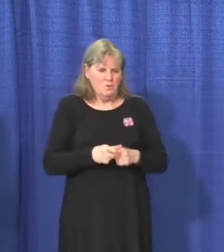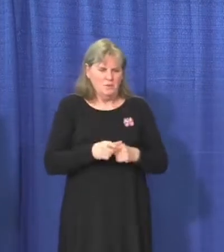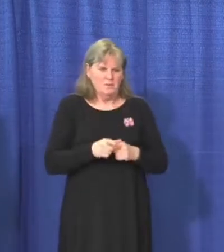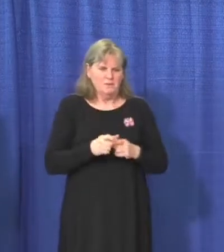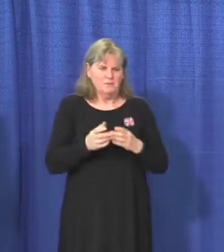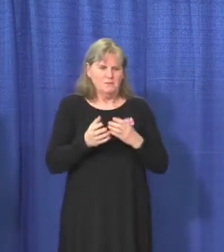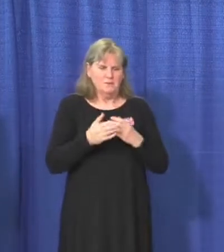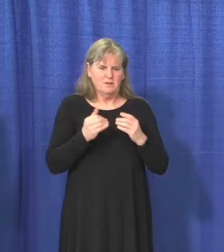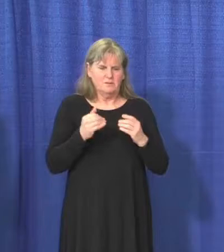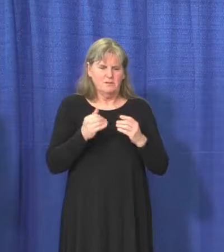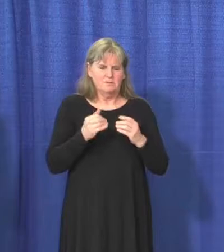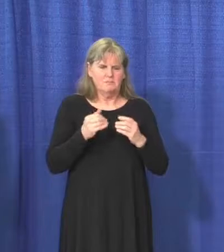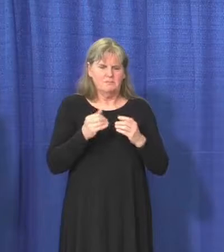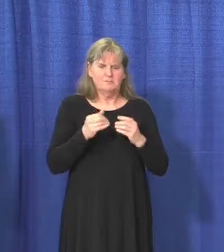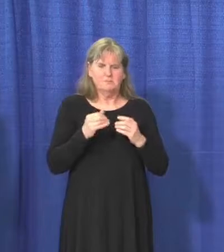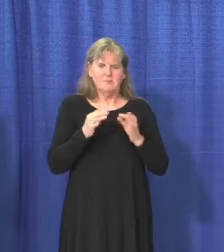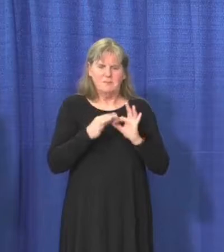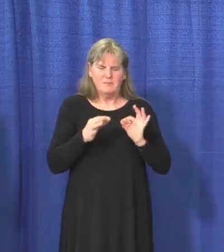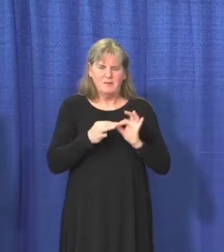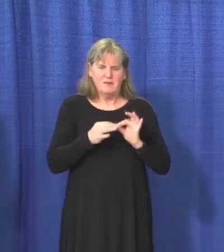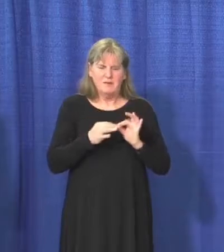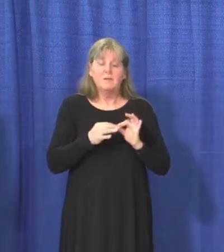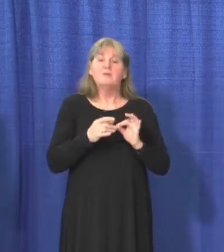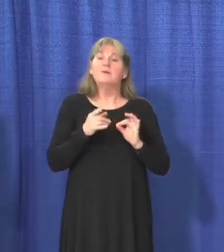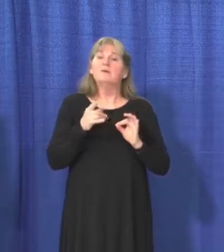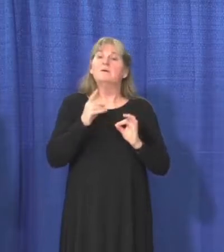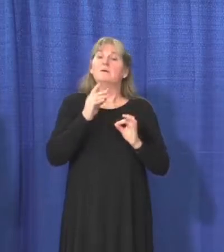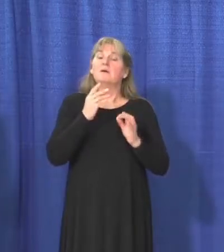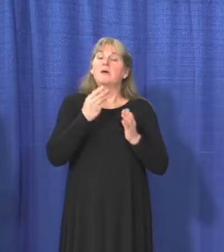Given the Bagehot being tabled in some looming elections